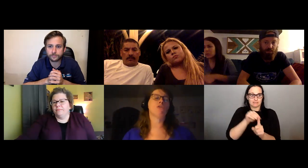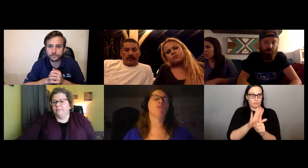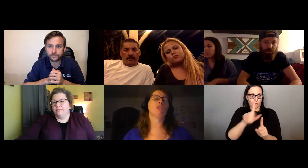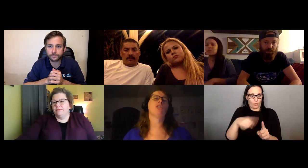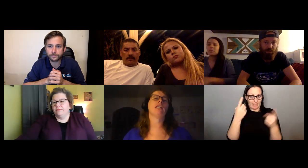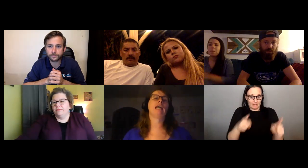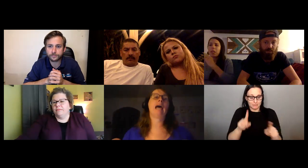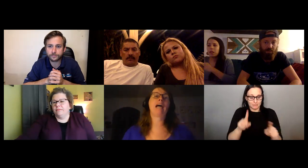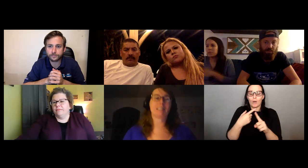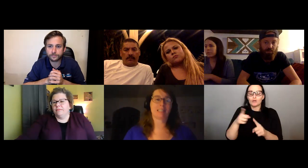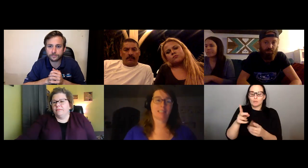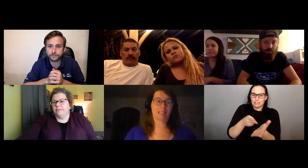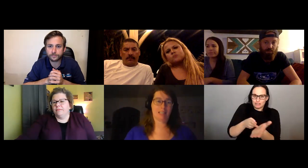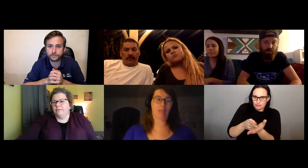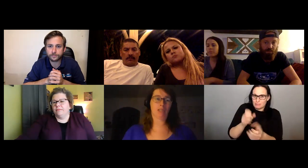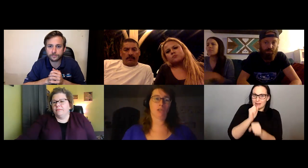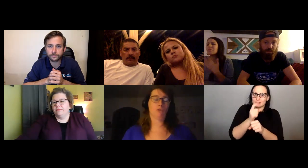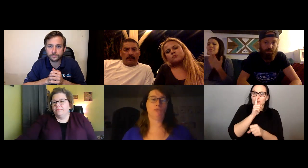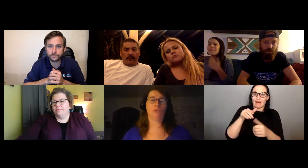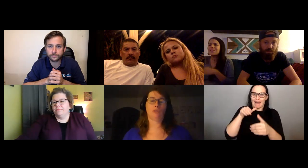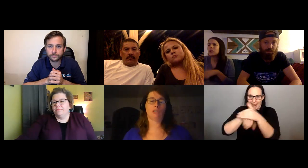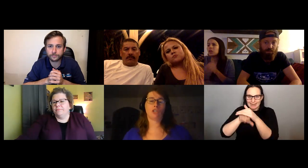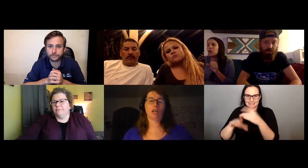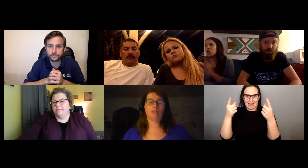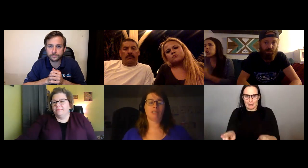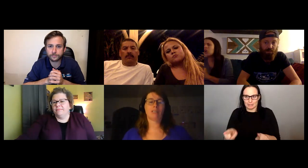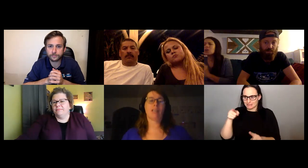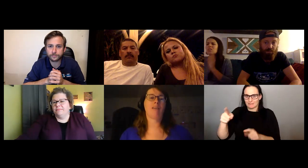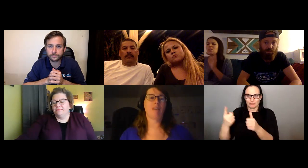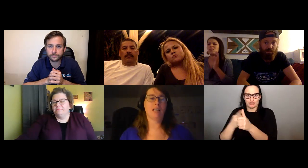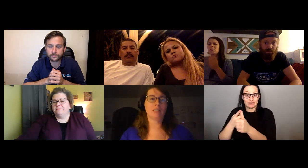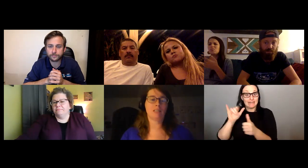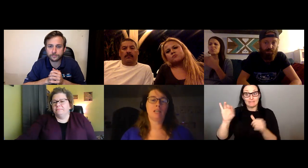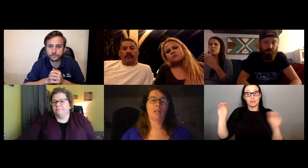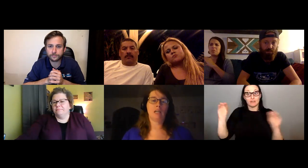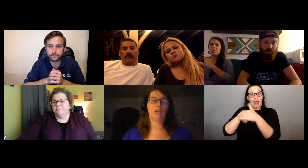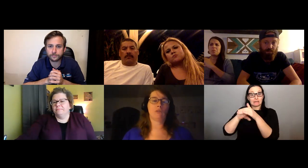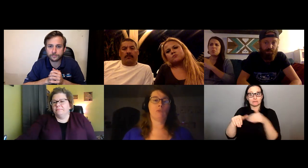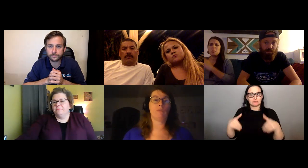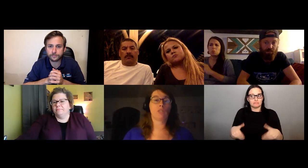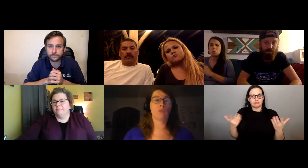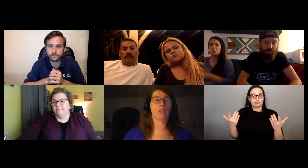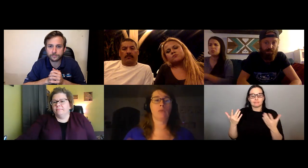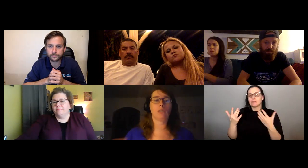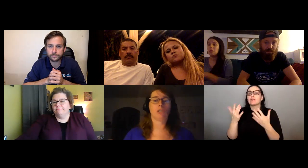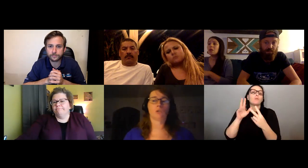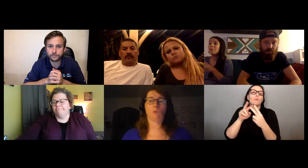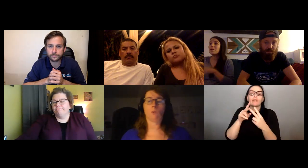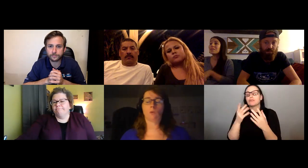ensured that access has happened so if the child does not have access